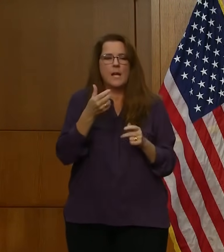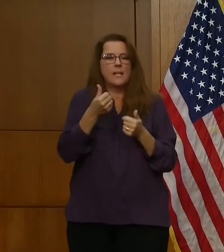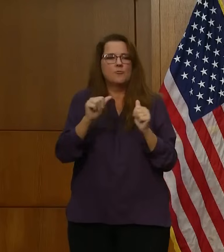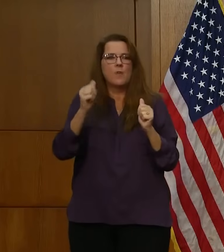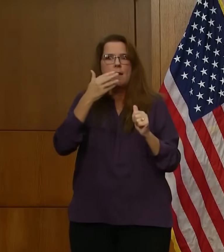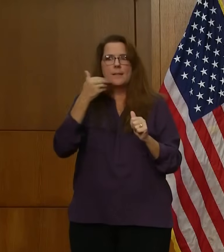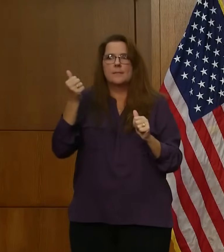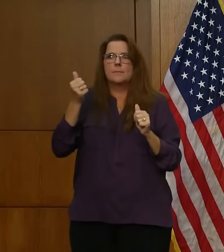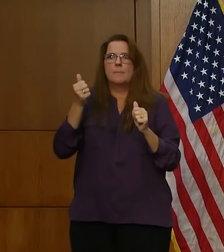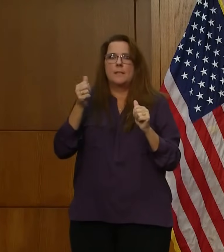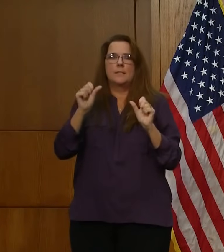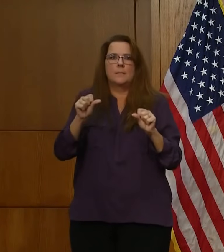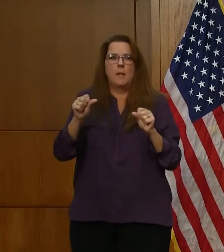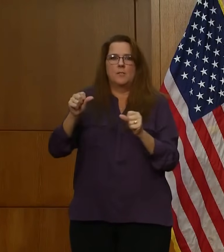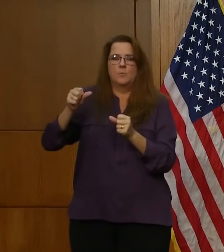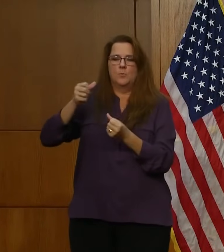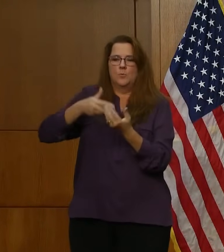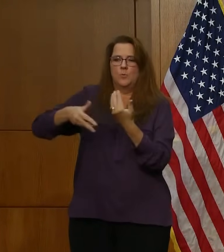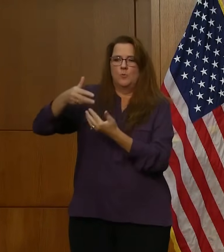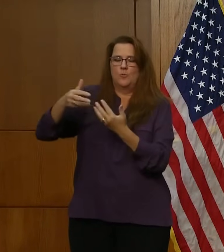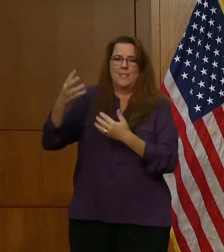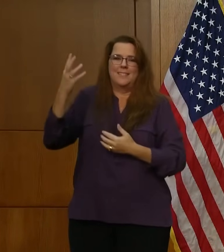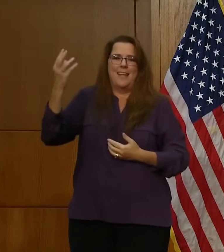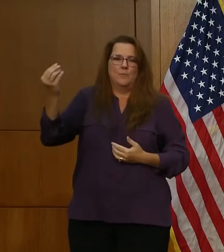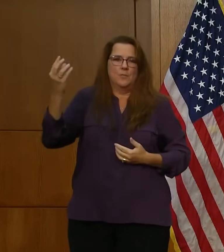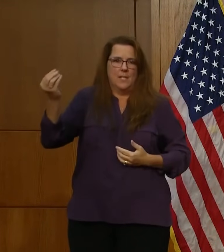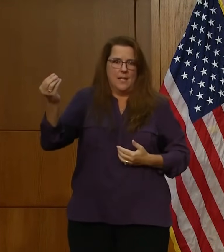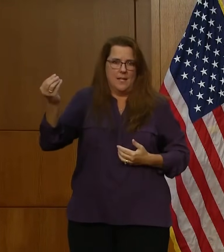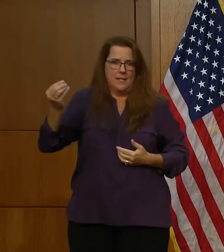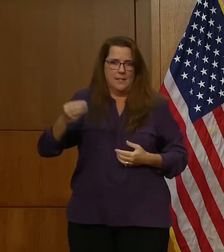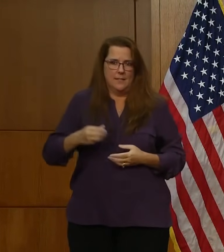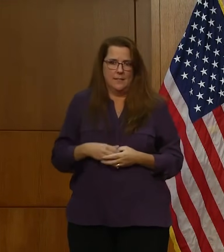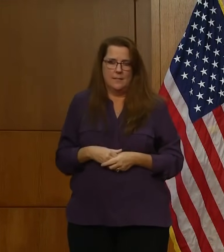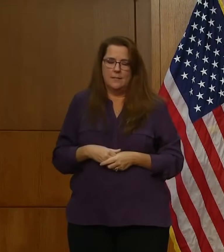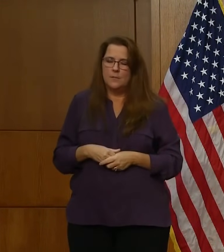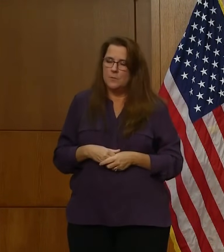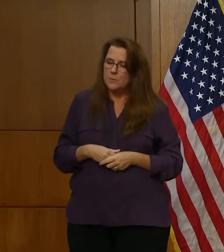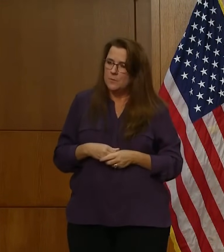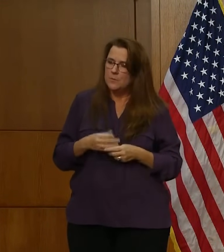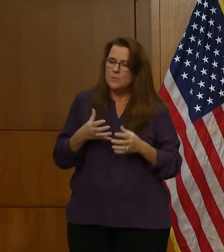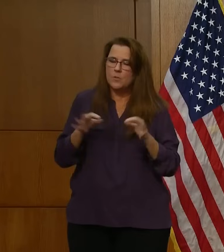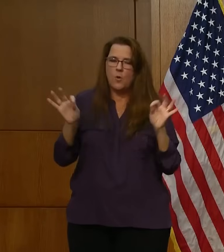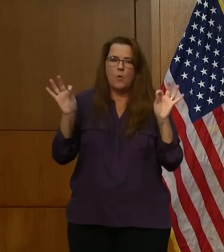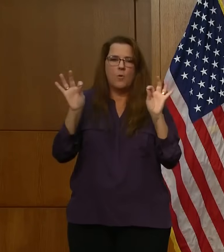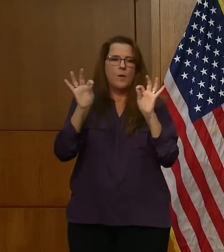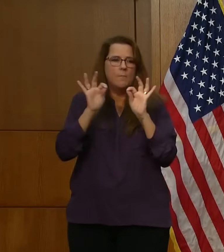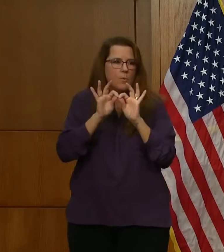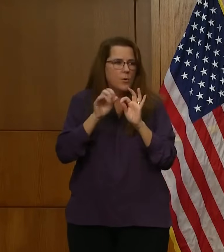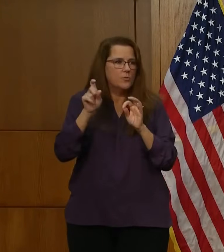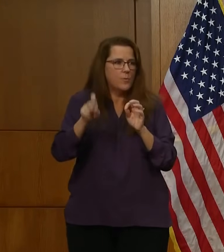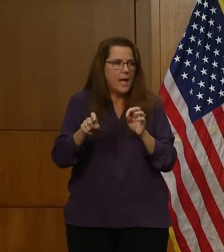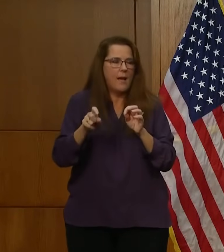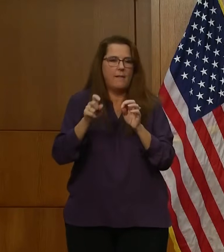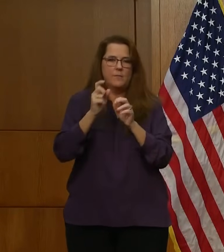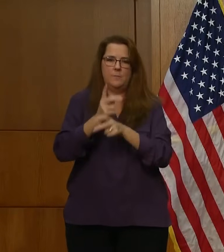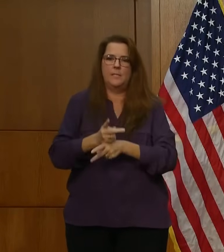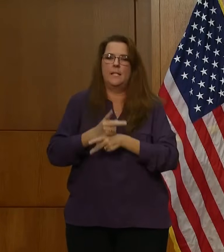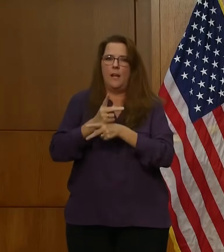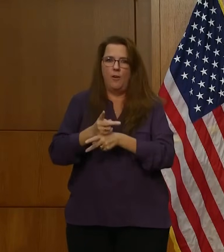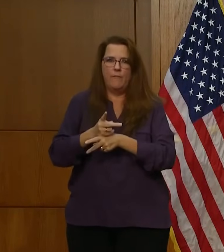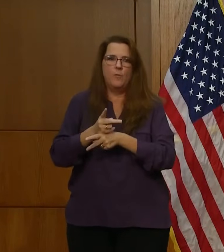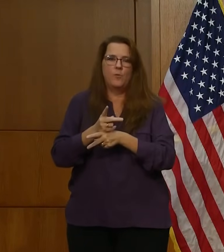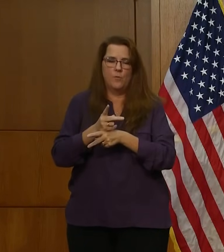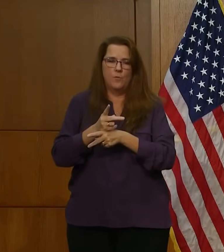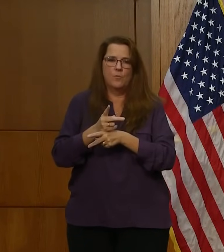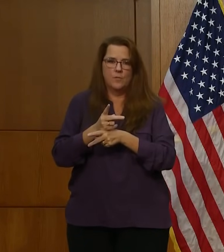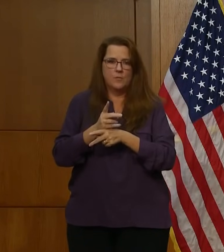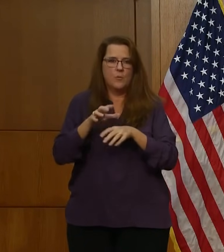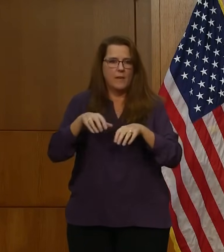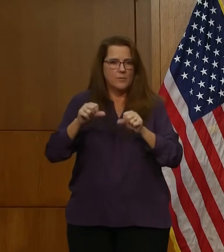AND. TRYING AS BEST WE CAN TO